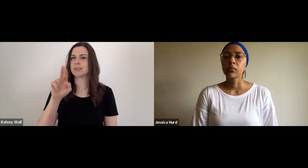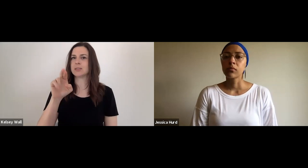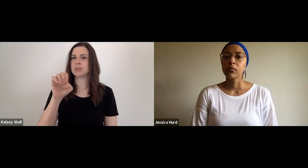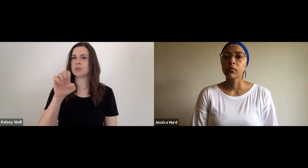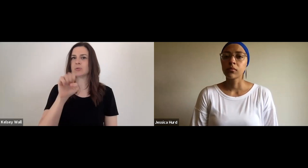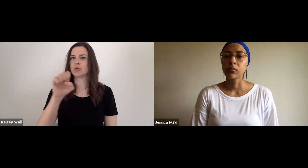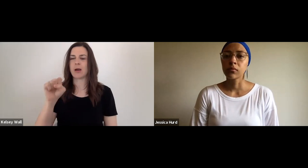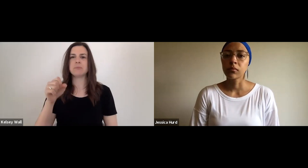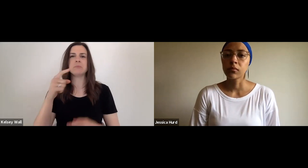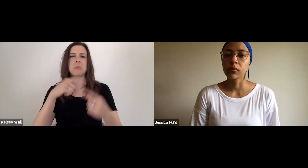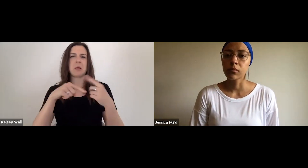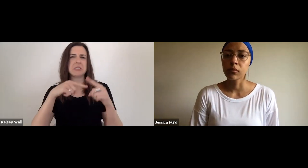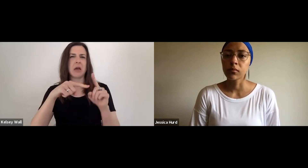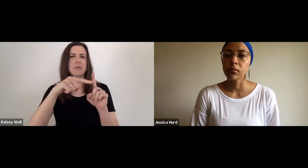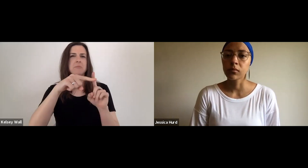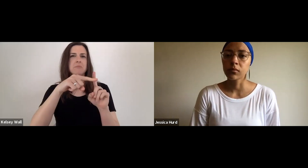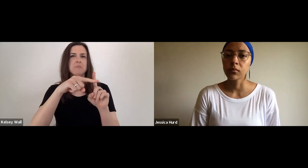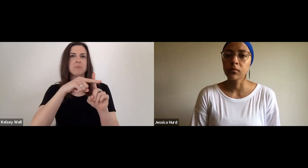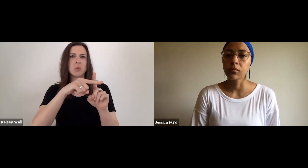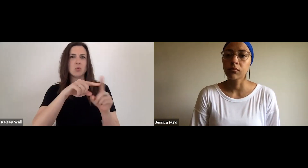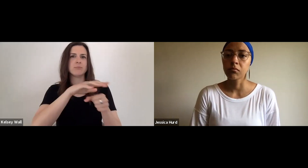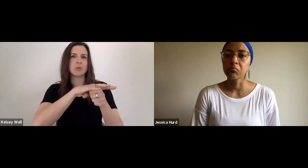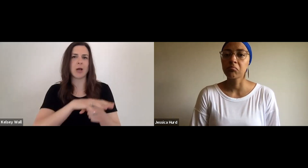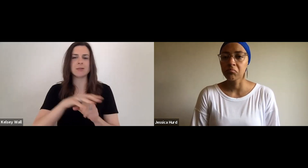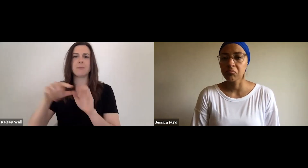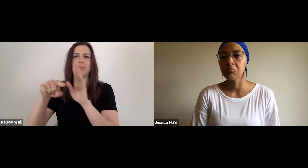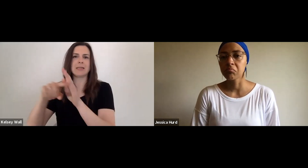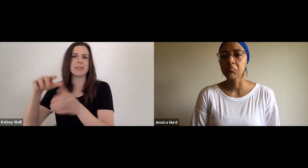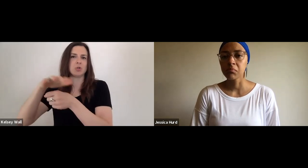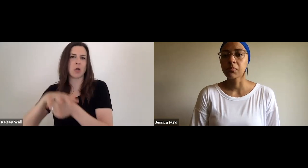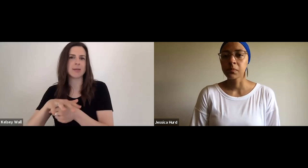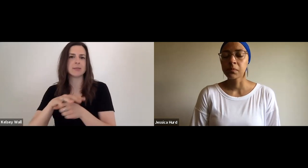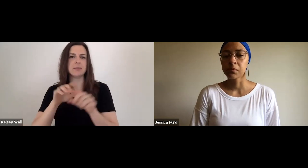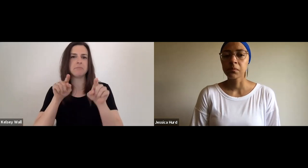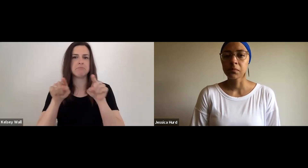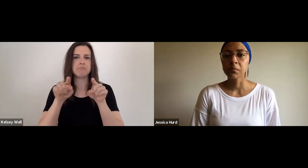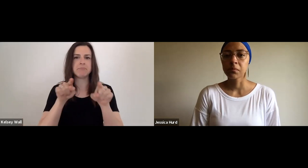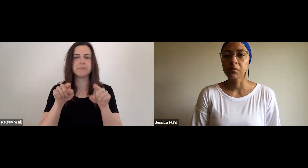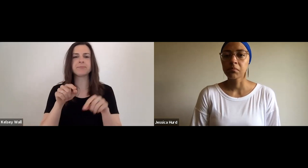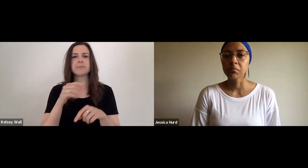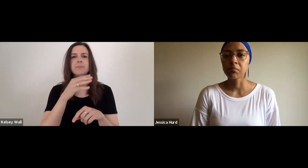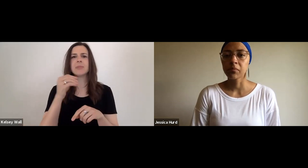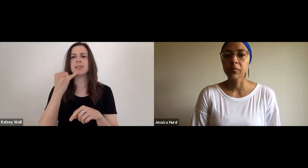Eustress and distress are two different things. We tend to sign positive stress for eustress